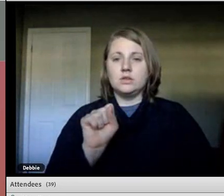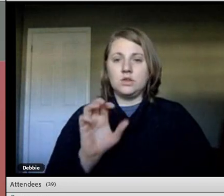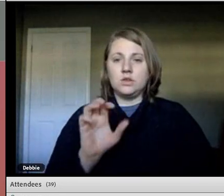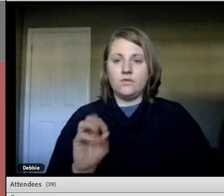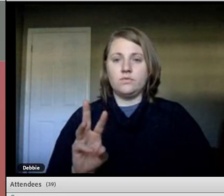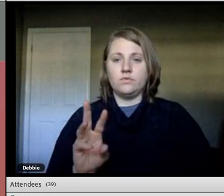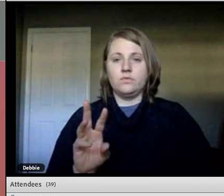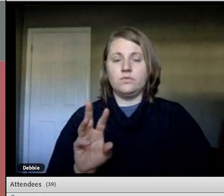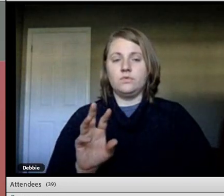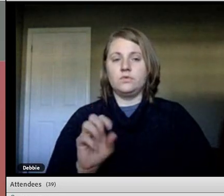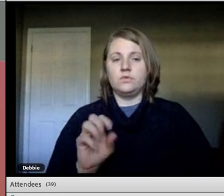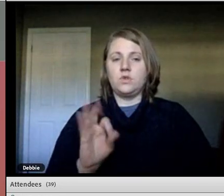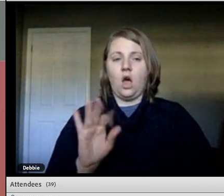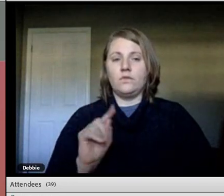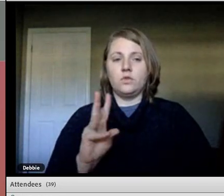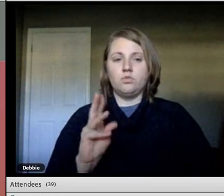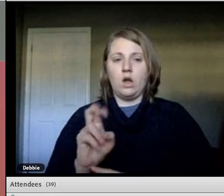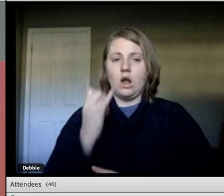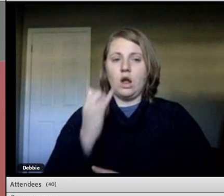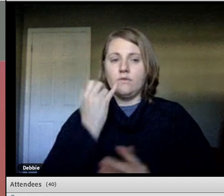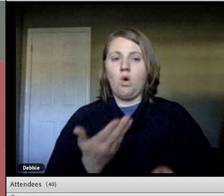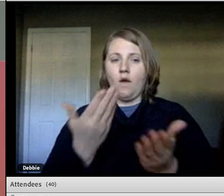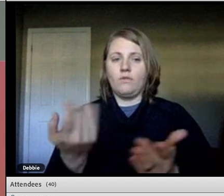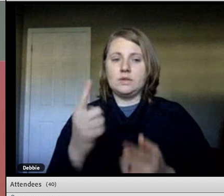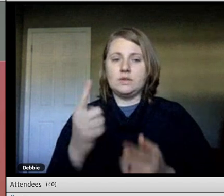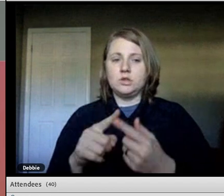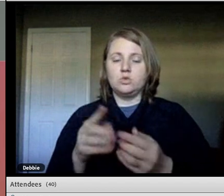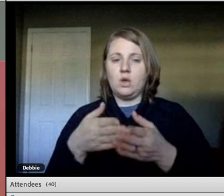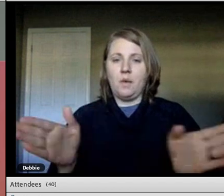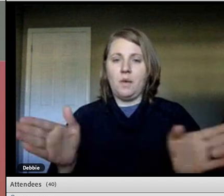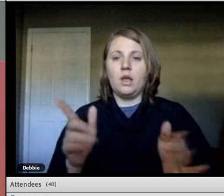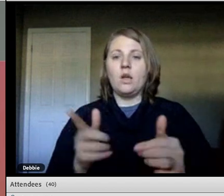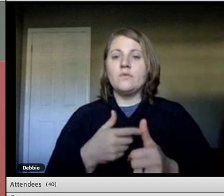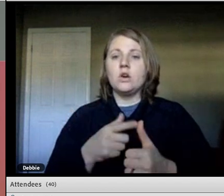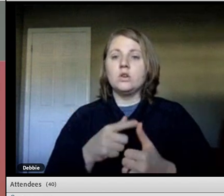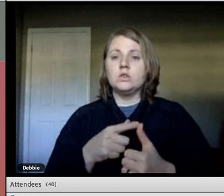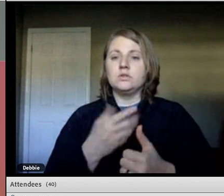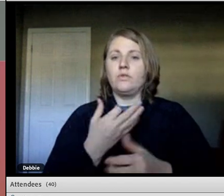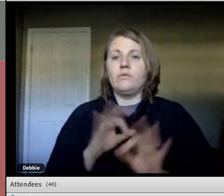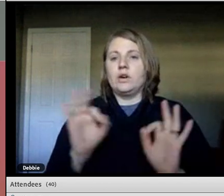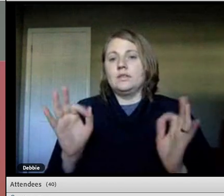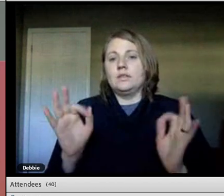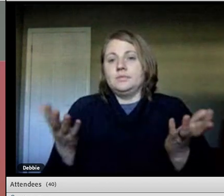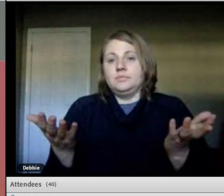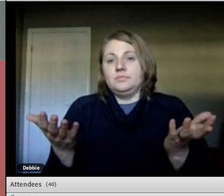be offering to the public. First of all, it's free. This doesn't get any better than that.